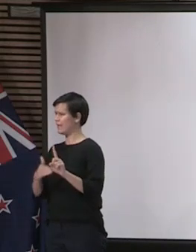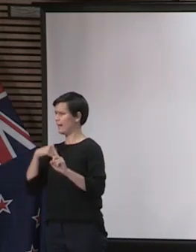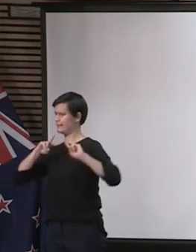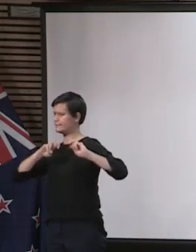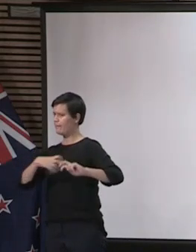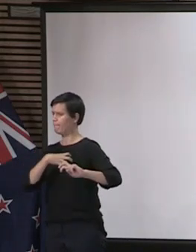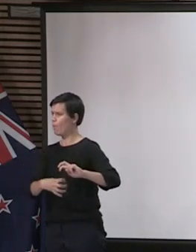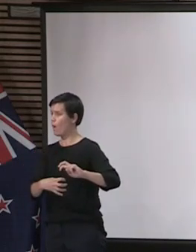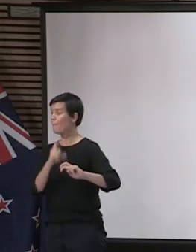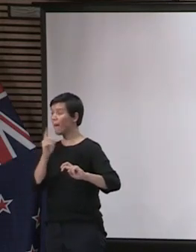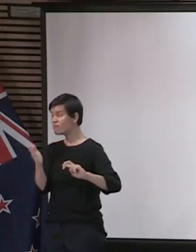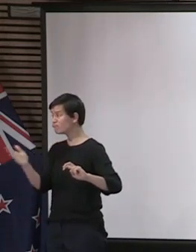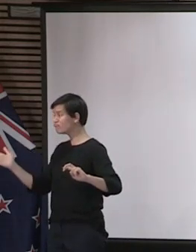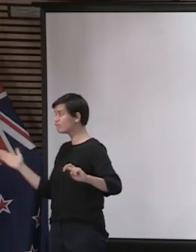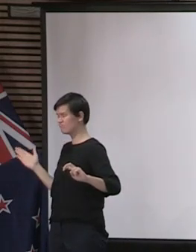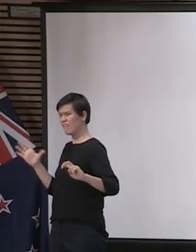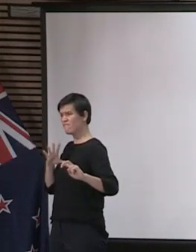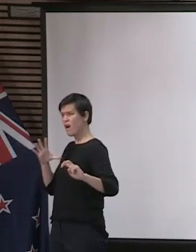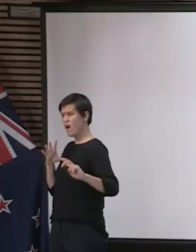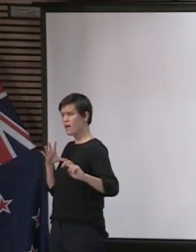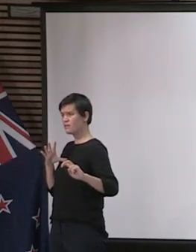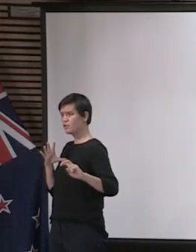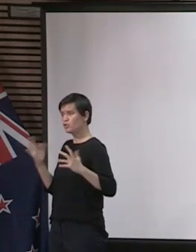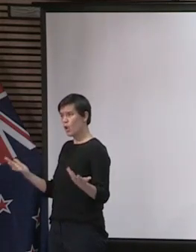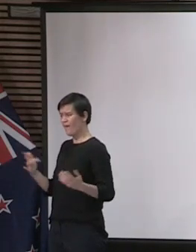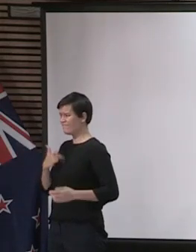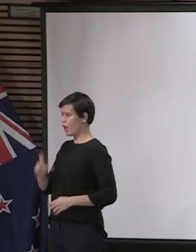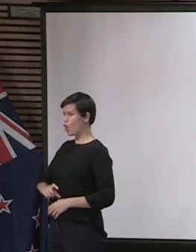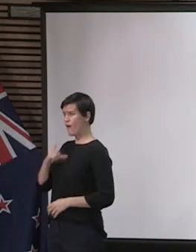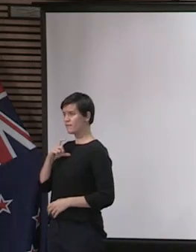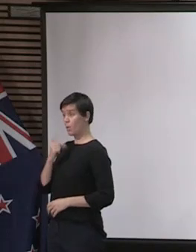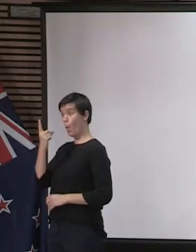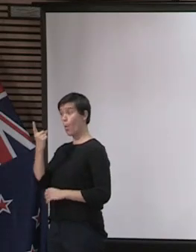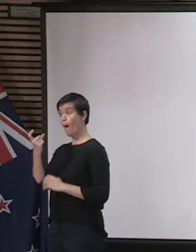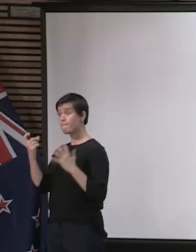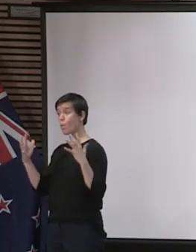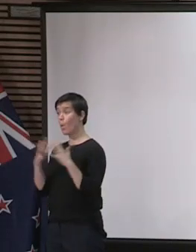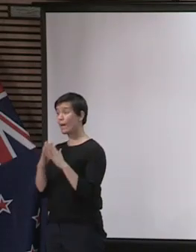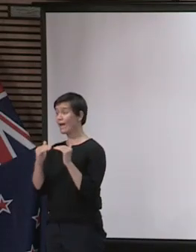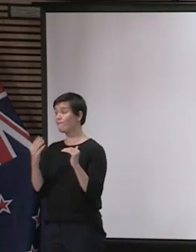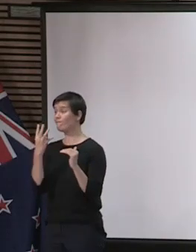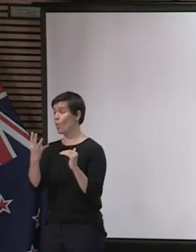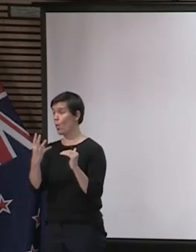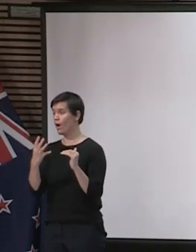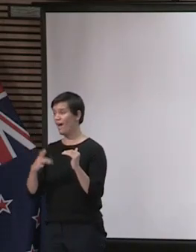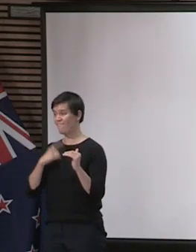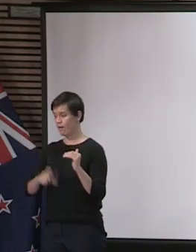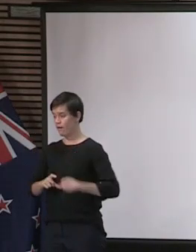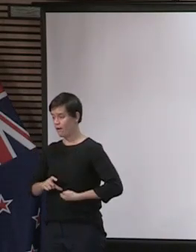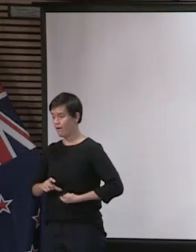bit more further investigation from what we had today. With those numbers, that has given us the confidence to move. Over the next week, we expect